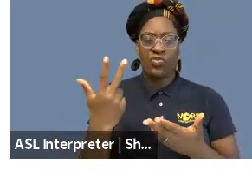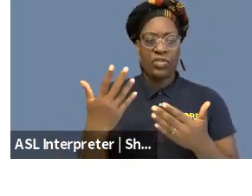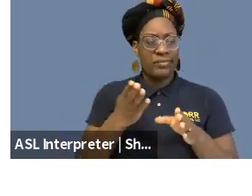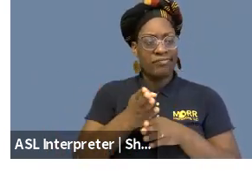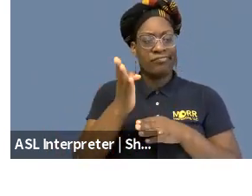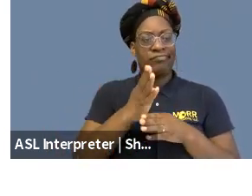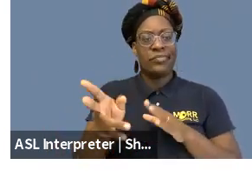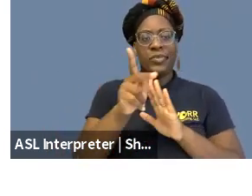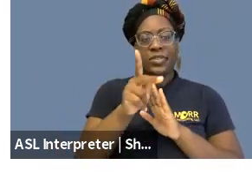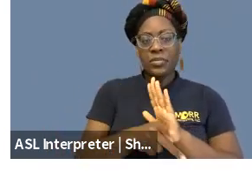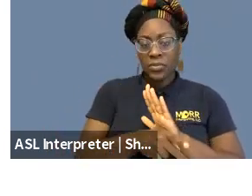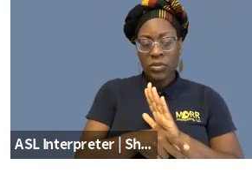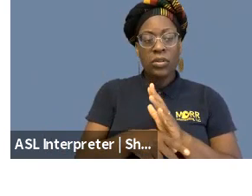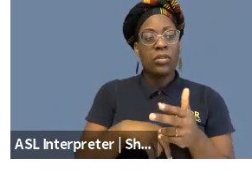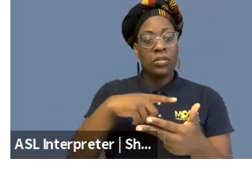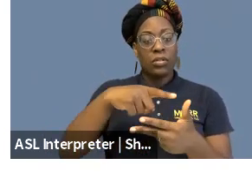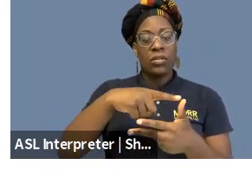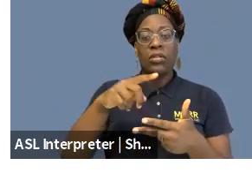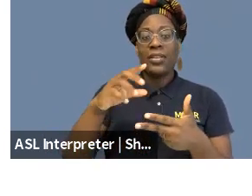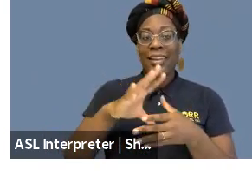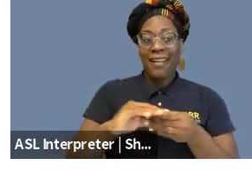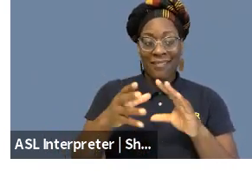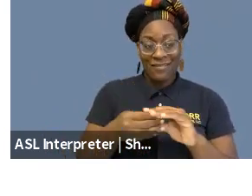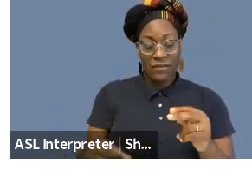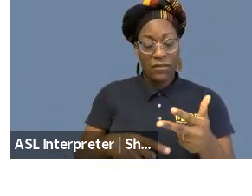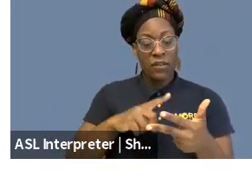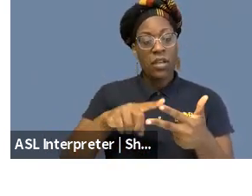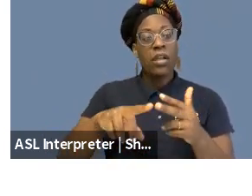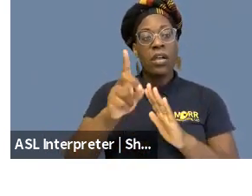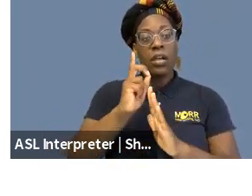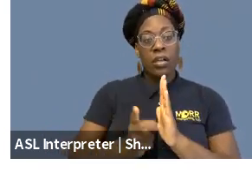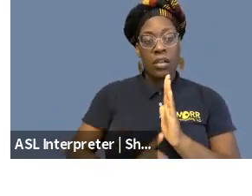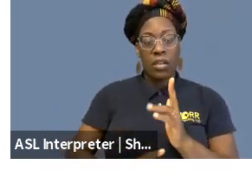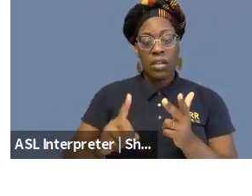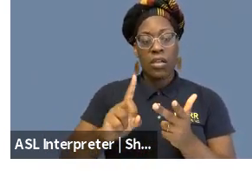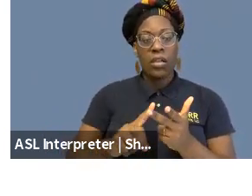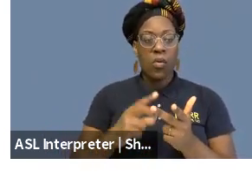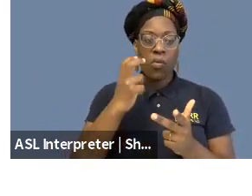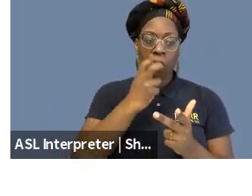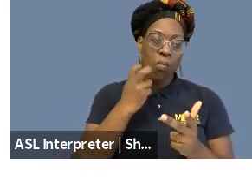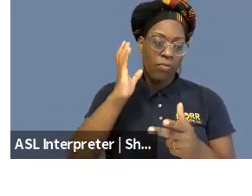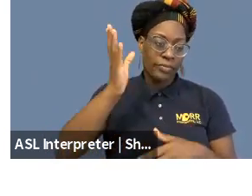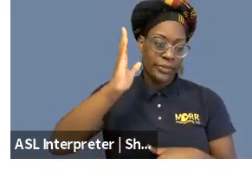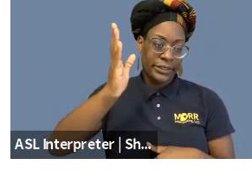Narrative, Design, and Oral Presentation Skills. We will cover some additional tutoring strategies.